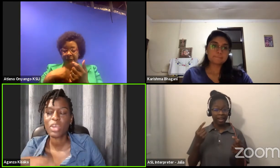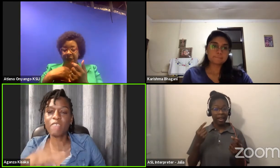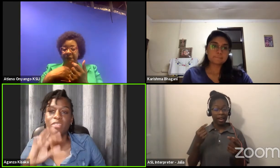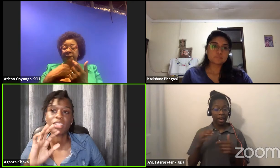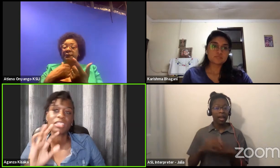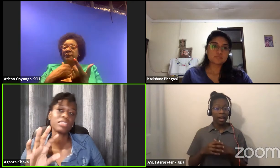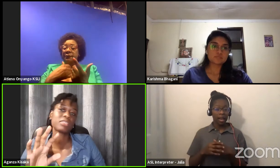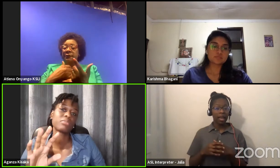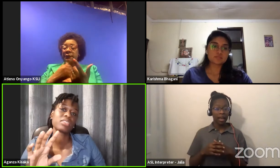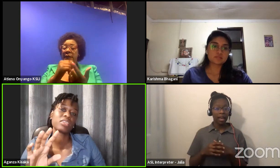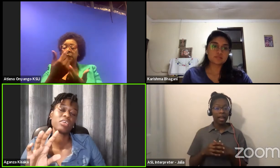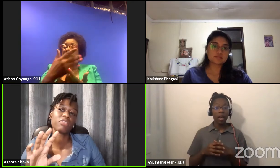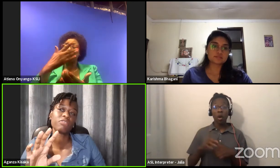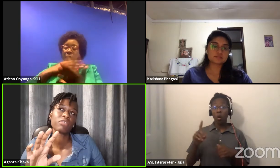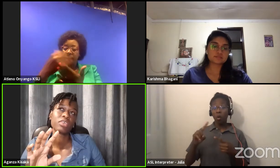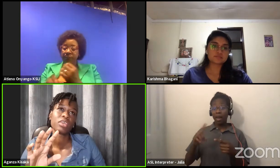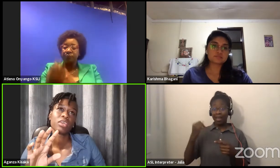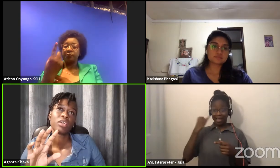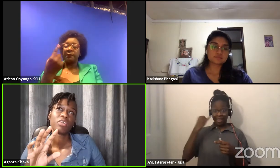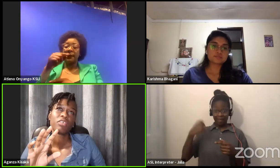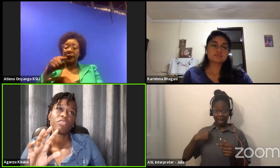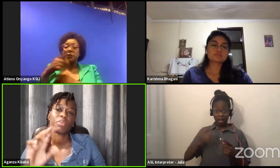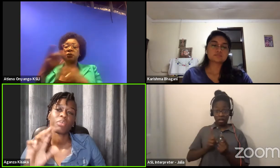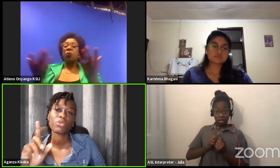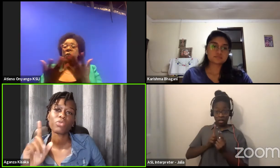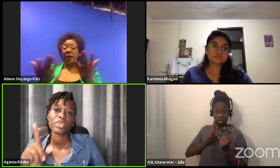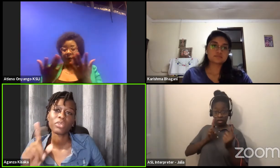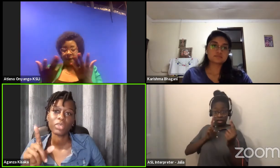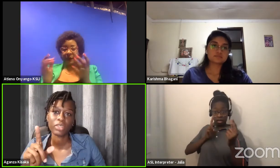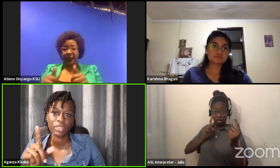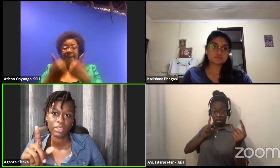where I've distanced myself from the real world,